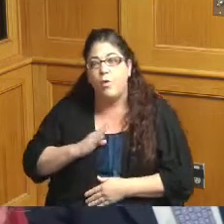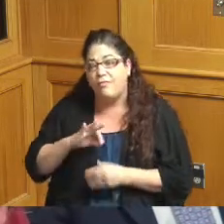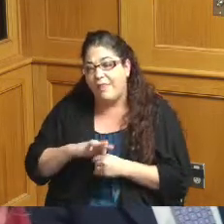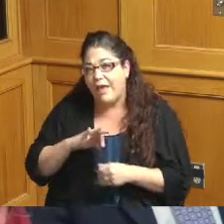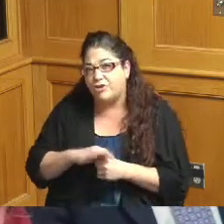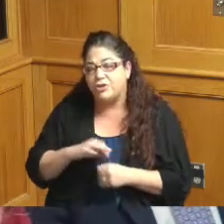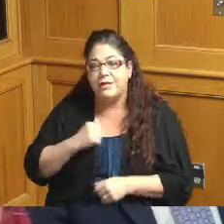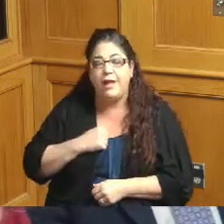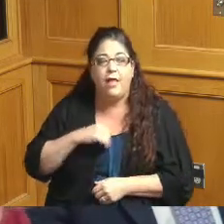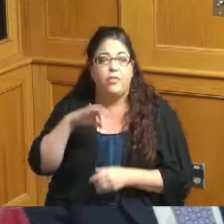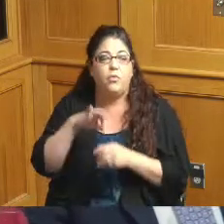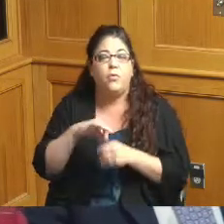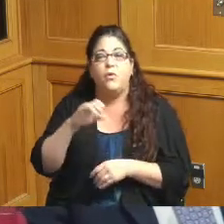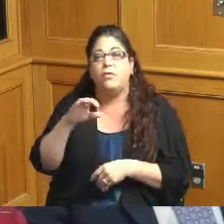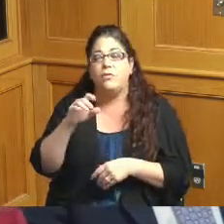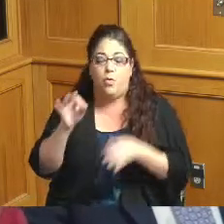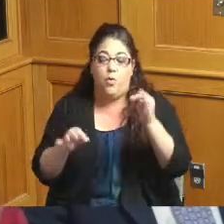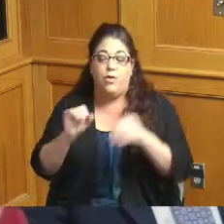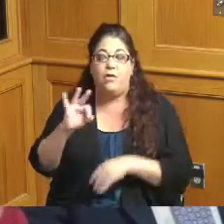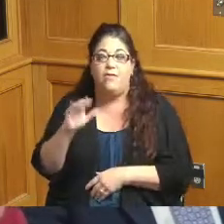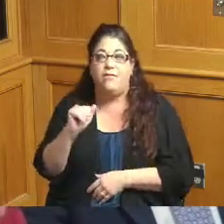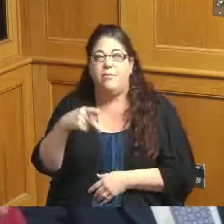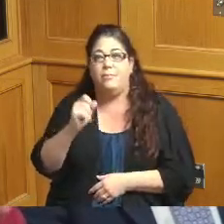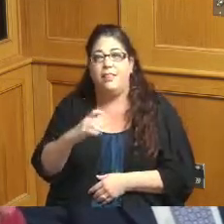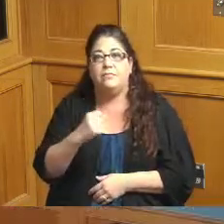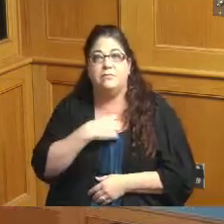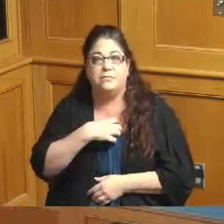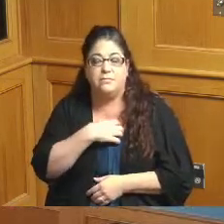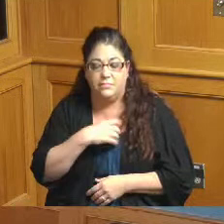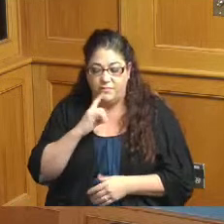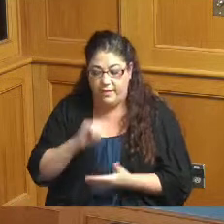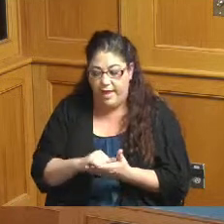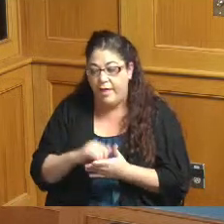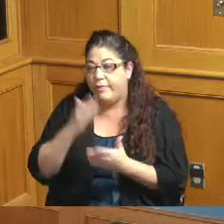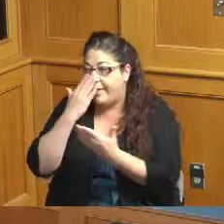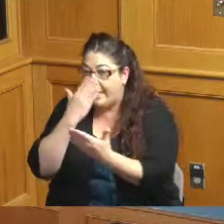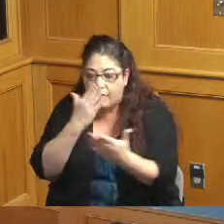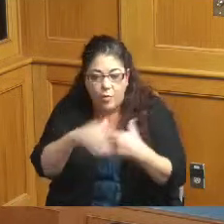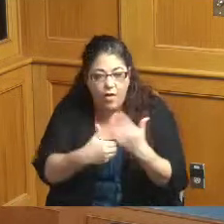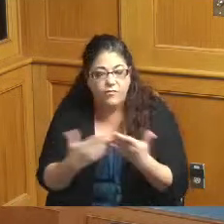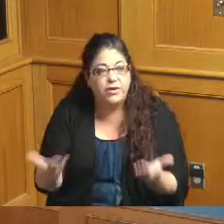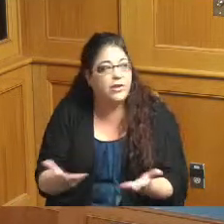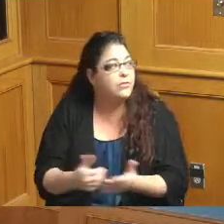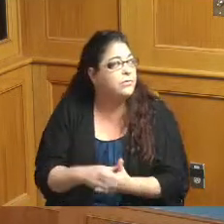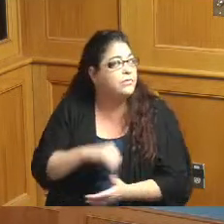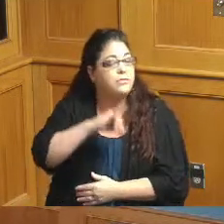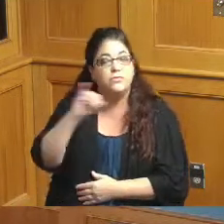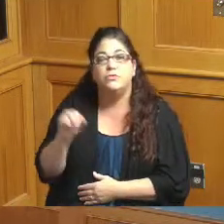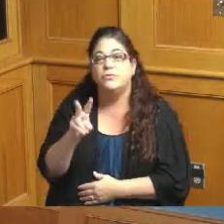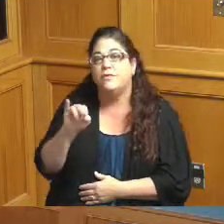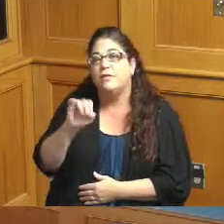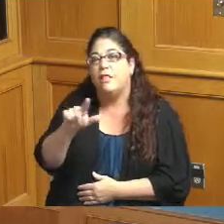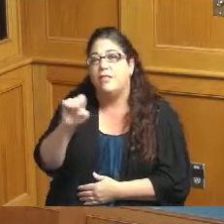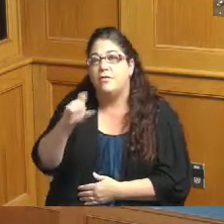the court of appeals with us today okay let's get started then Juvenile Court Carla Gunther